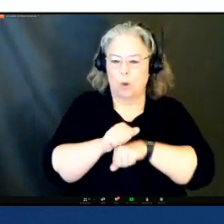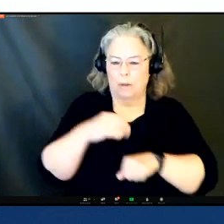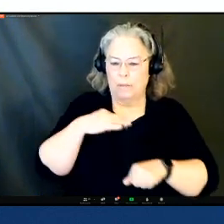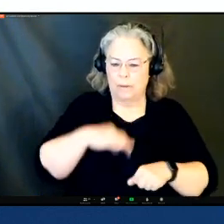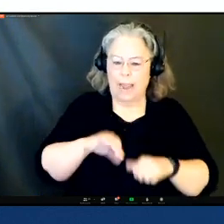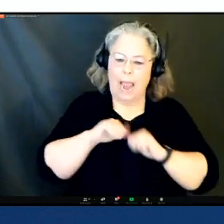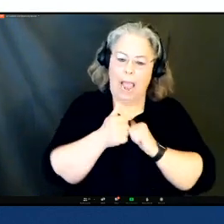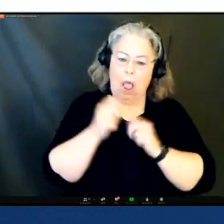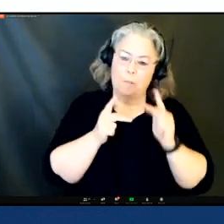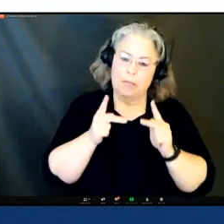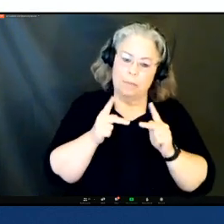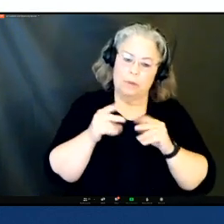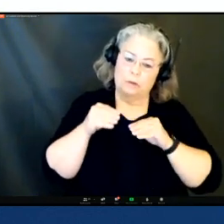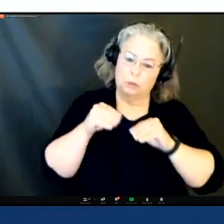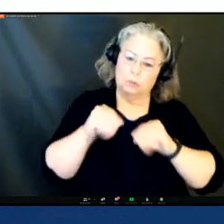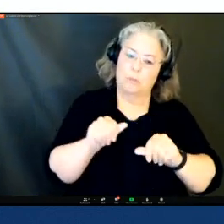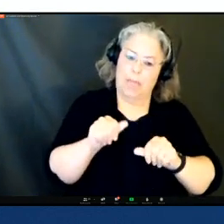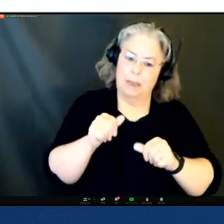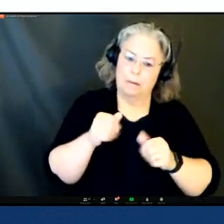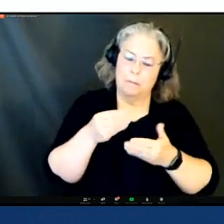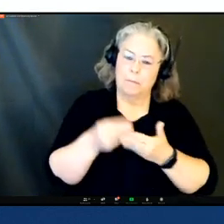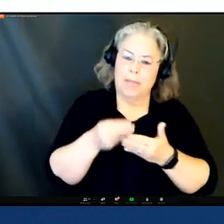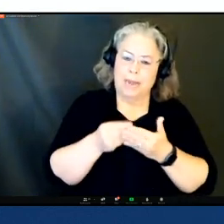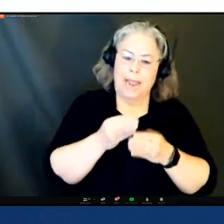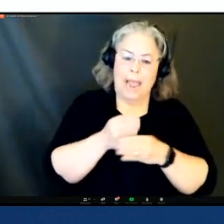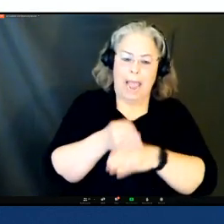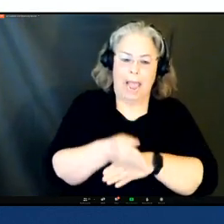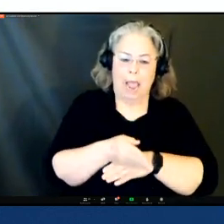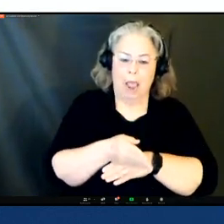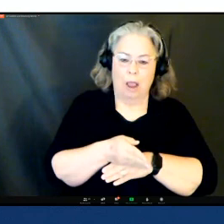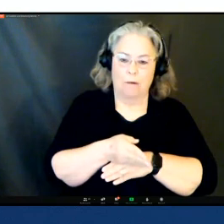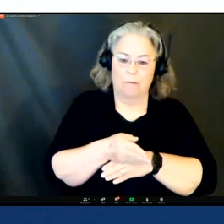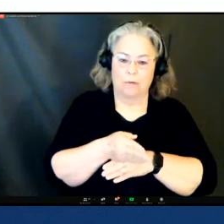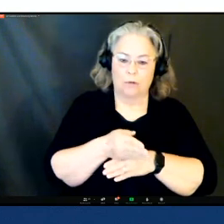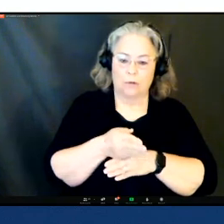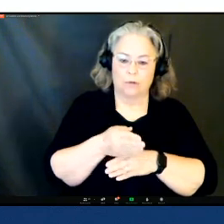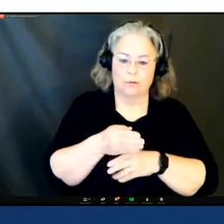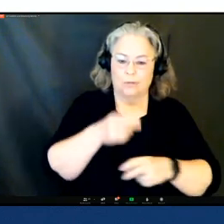and after the lifting of restrictions may be contributing to higher than normal sales tax revenues.